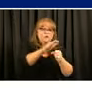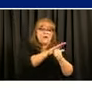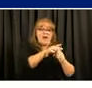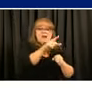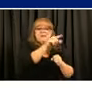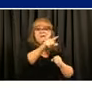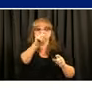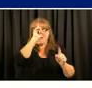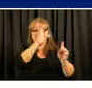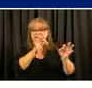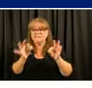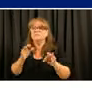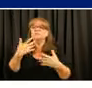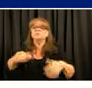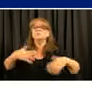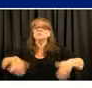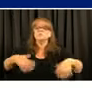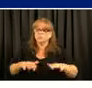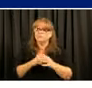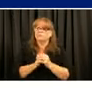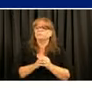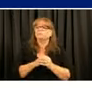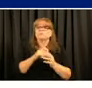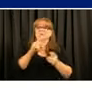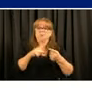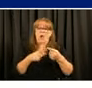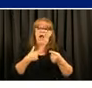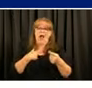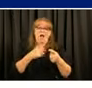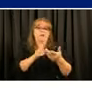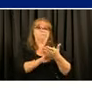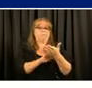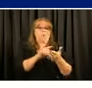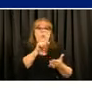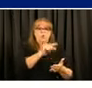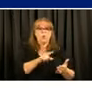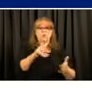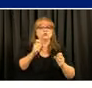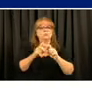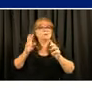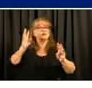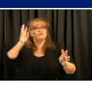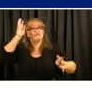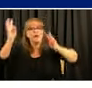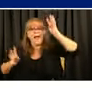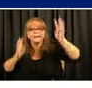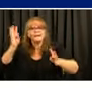creative data-driven local partners in all 64 counties in the state and that's really what's